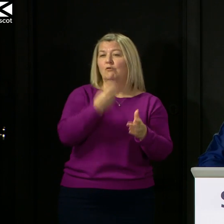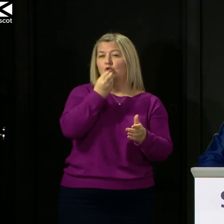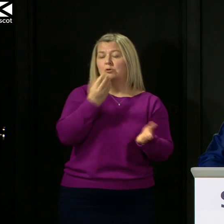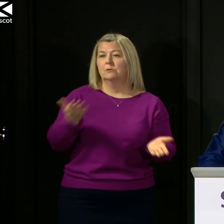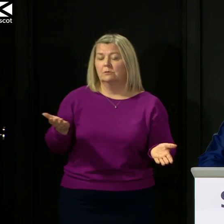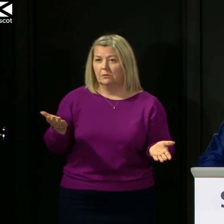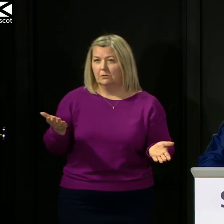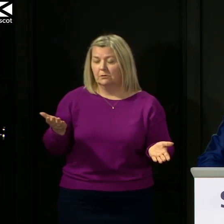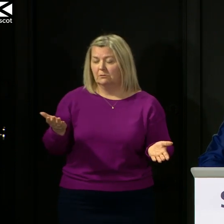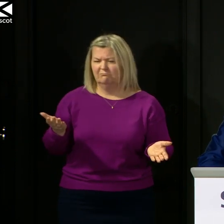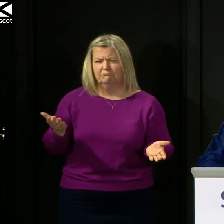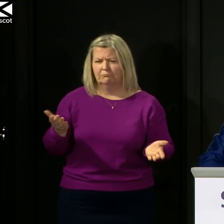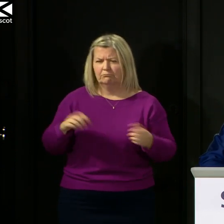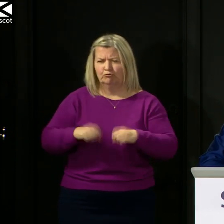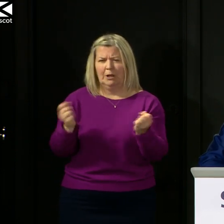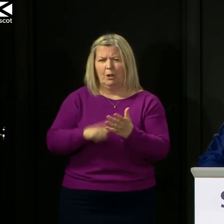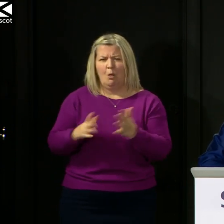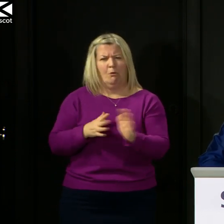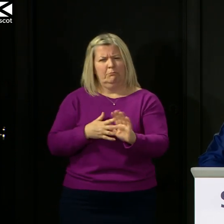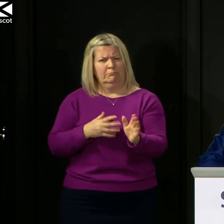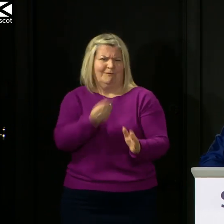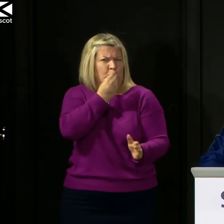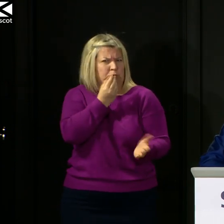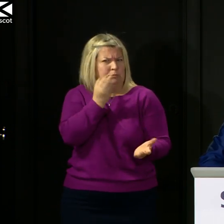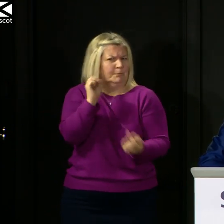be breaking the law if you were getting food, that's an essential purpose. If you lived